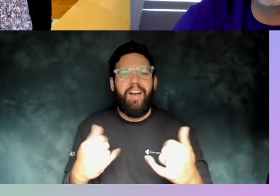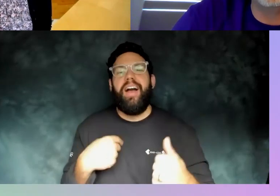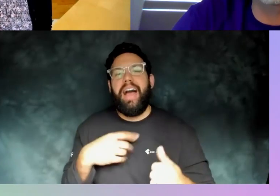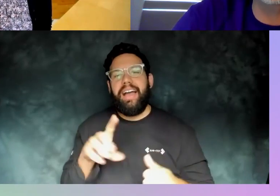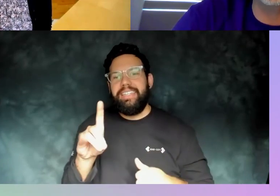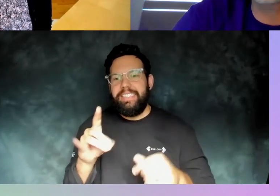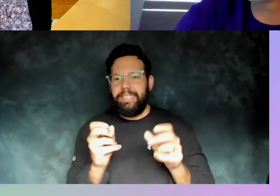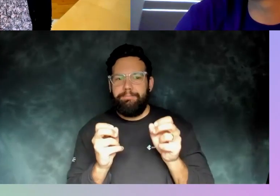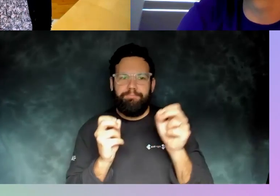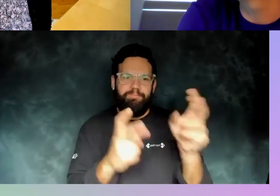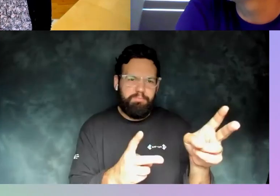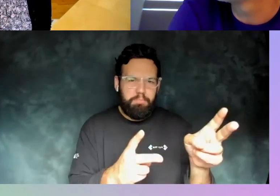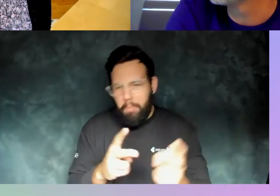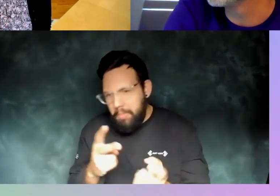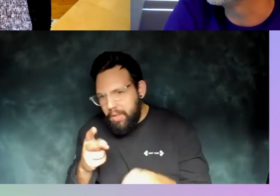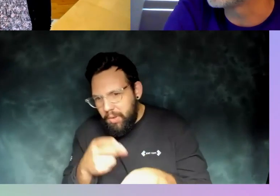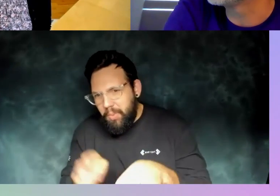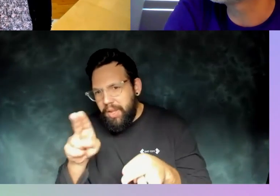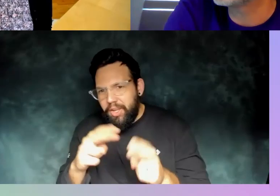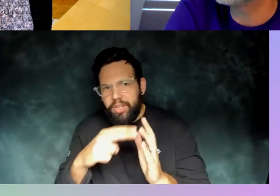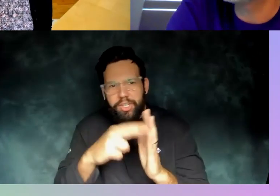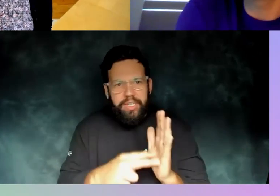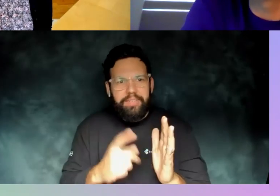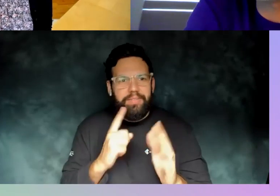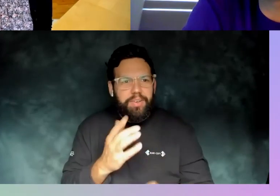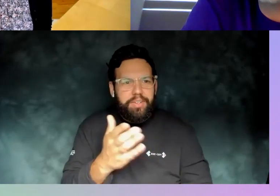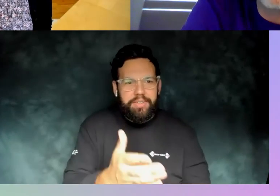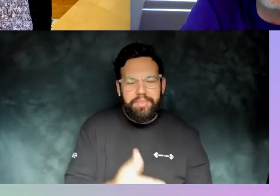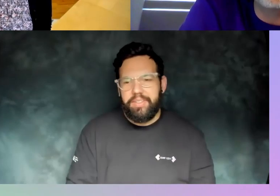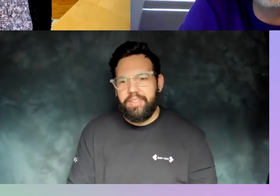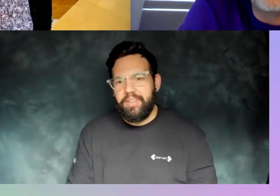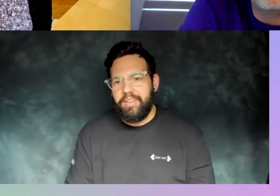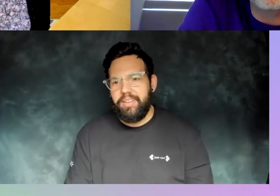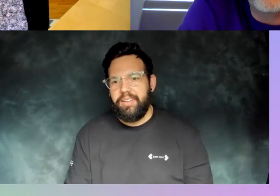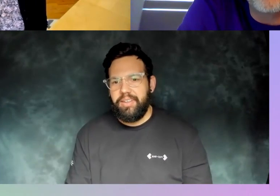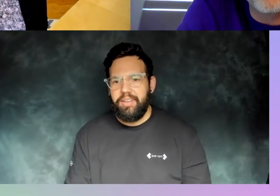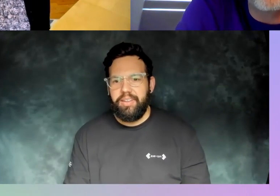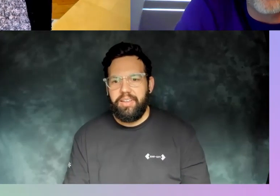this particular field is. It's a pretty simple one.